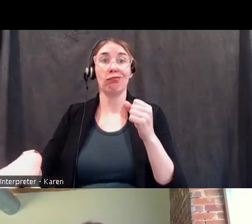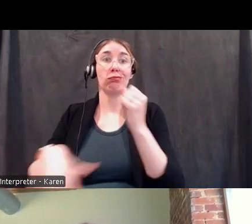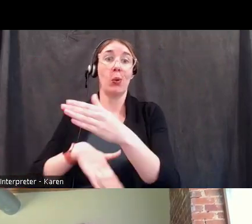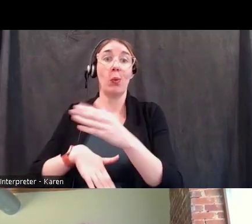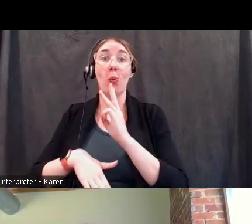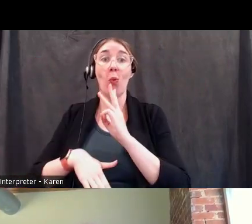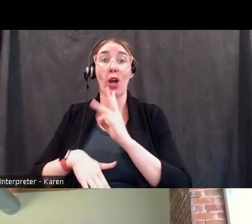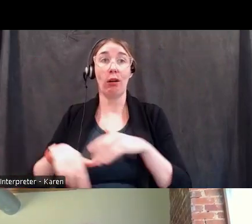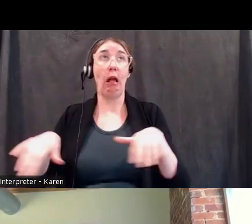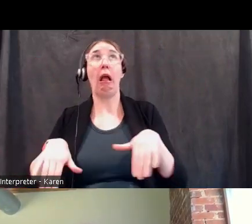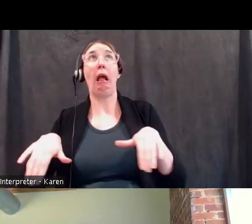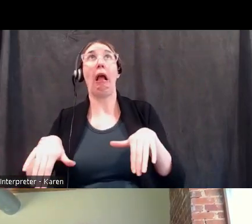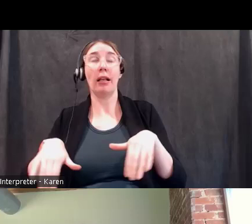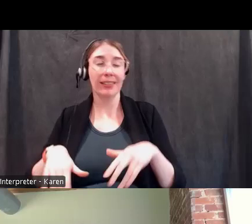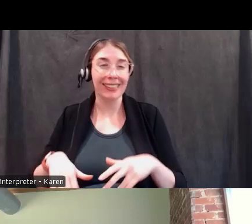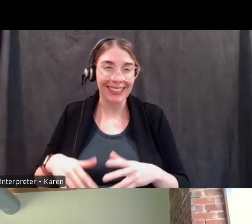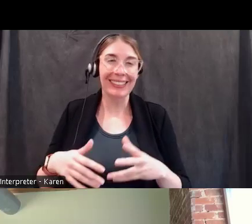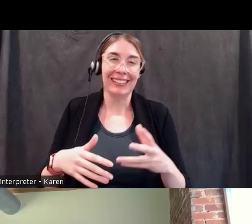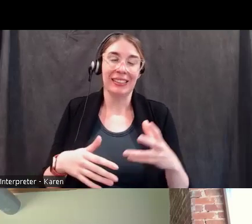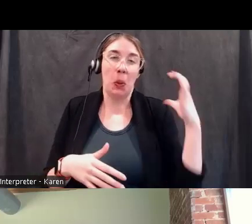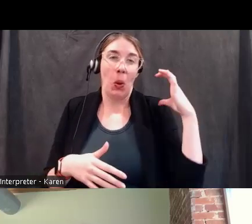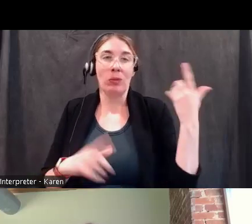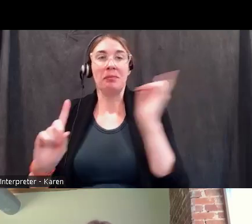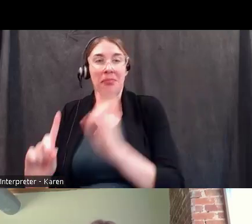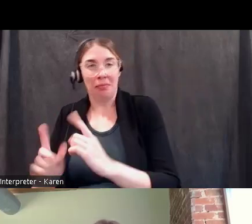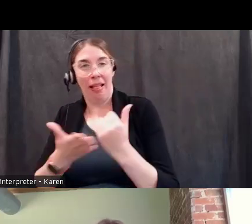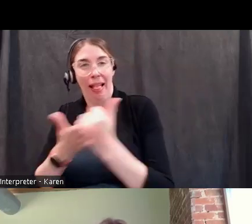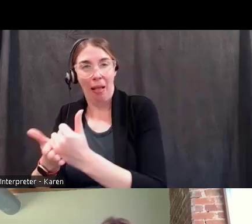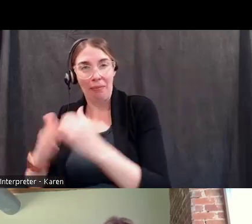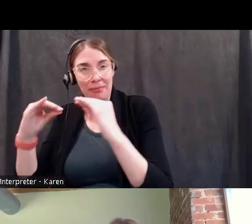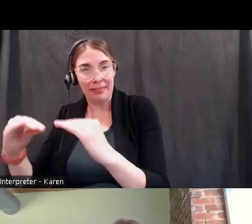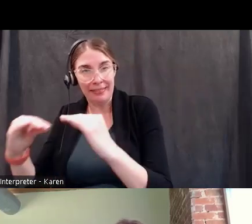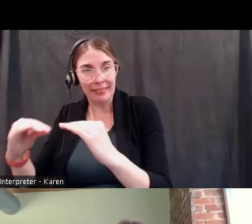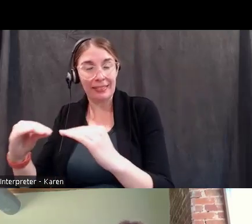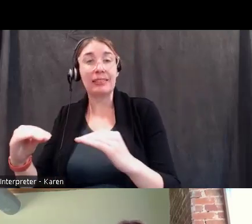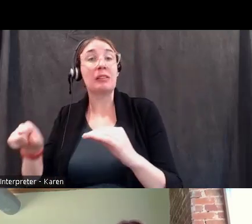so they're actually there to help someone learn with their disability how to swim.